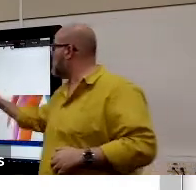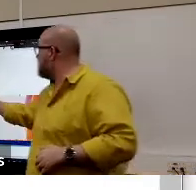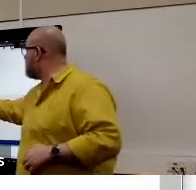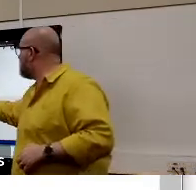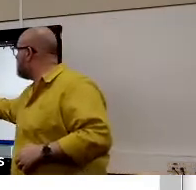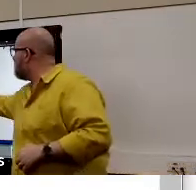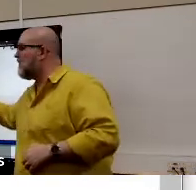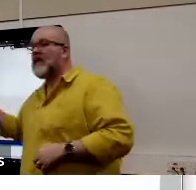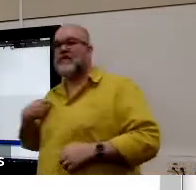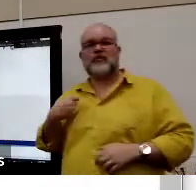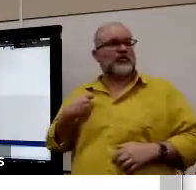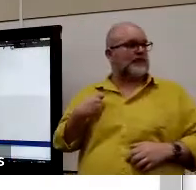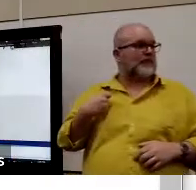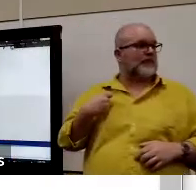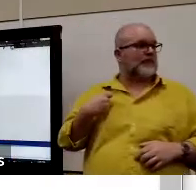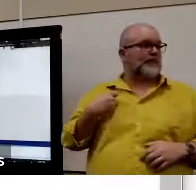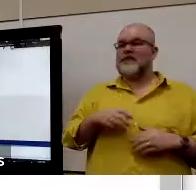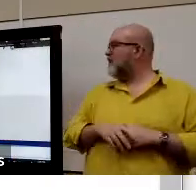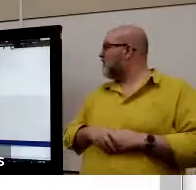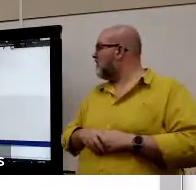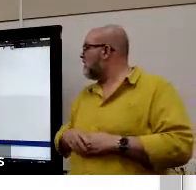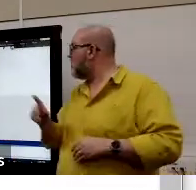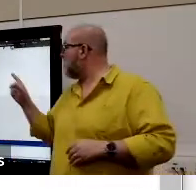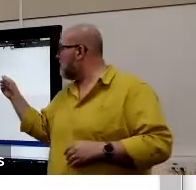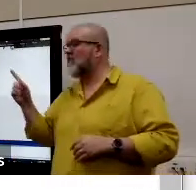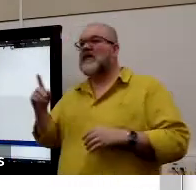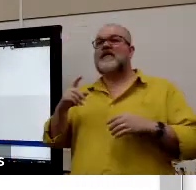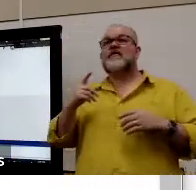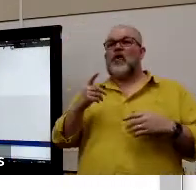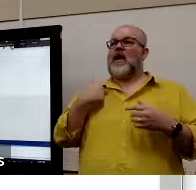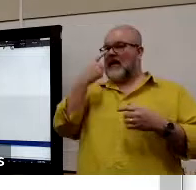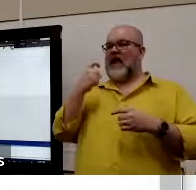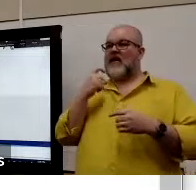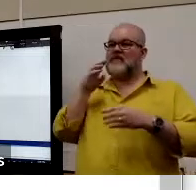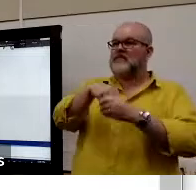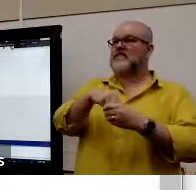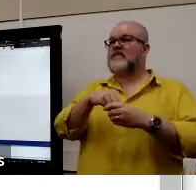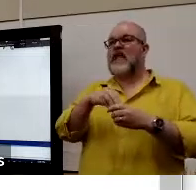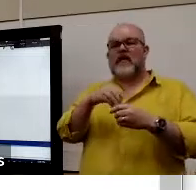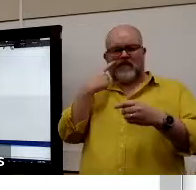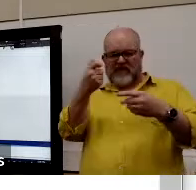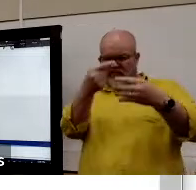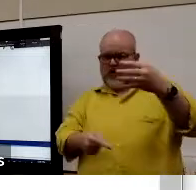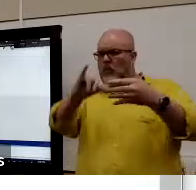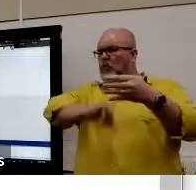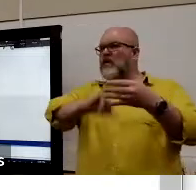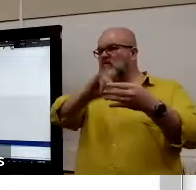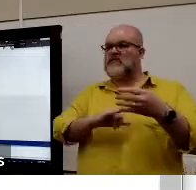And then you know you can have a look to see which membership you might be able to join